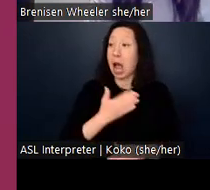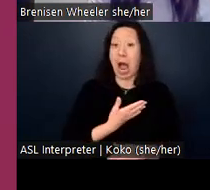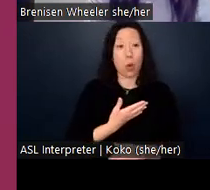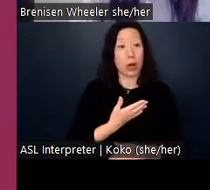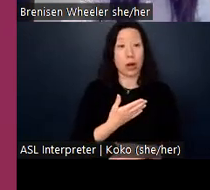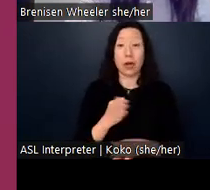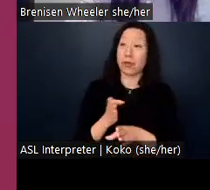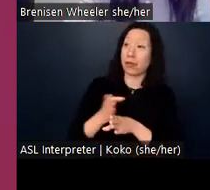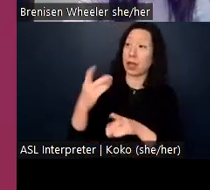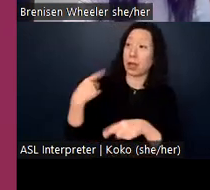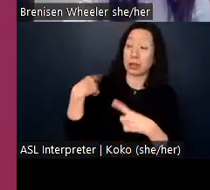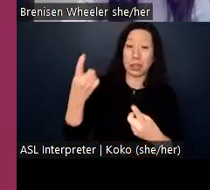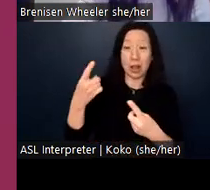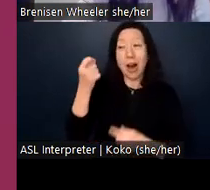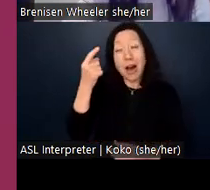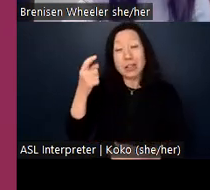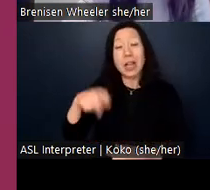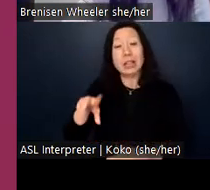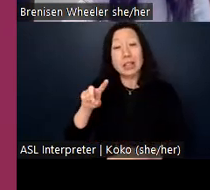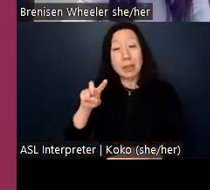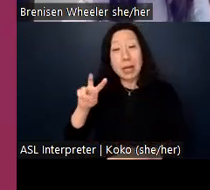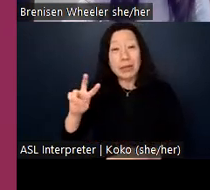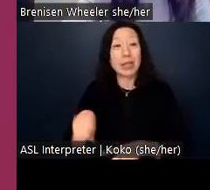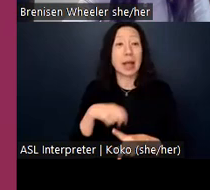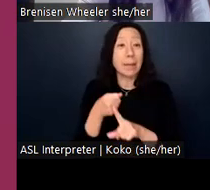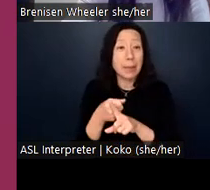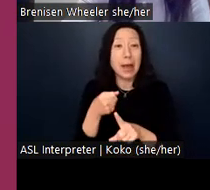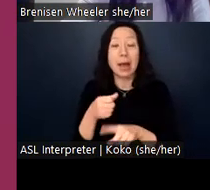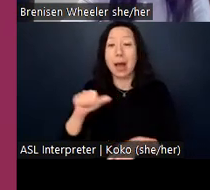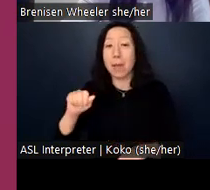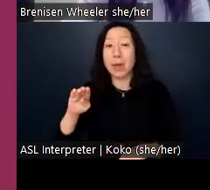and impacts of domestic balance. 12:18:21 The power control wheel in the seventies.